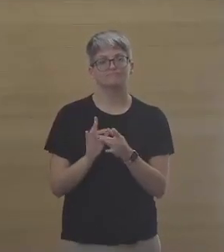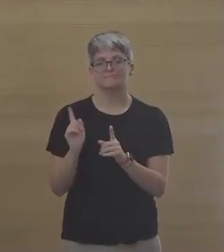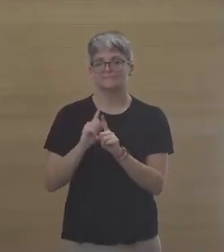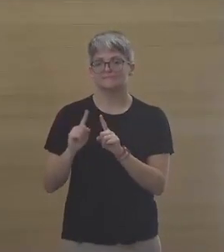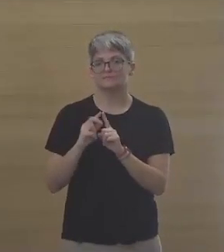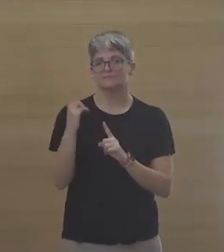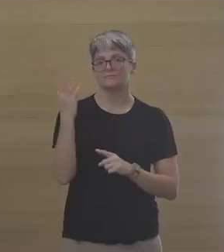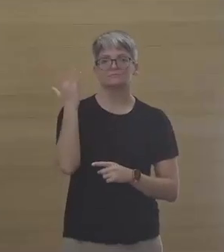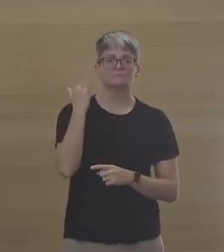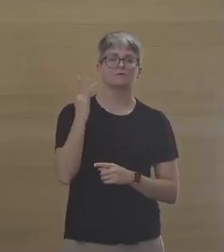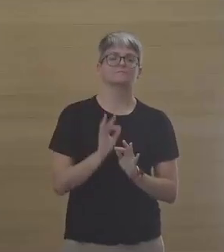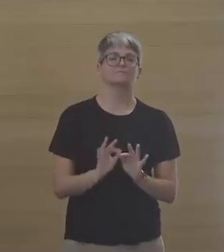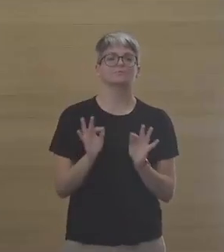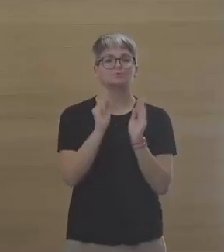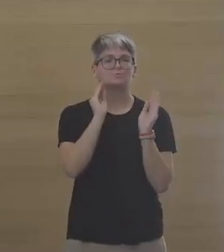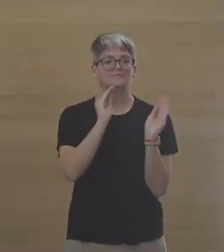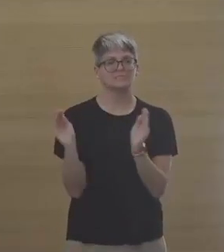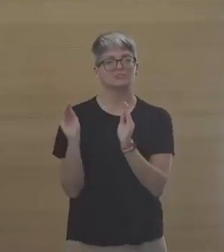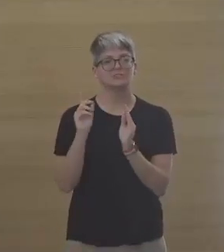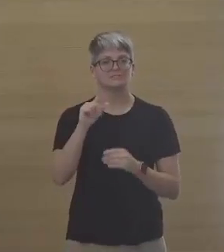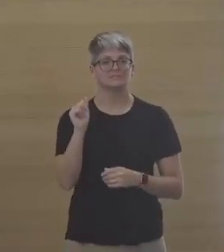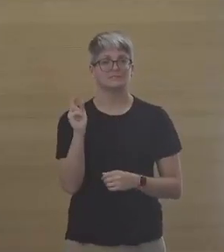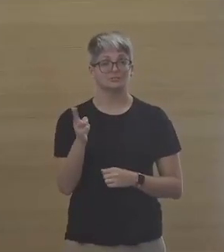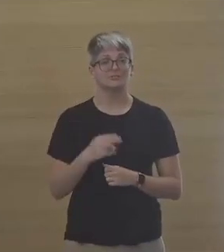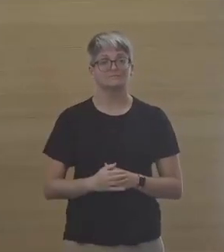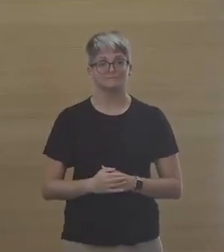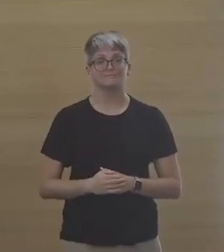they think it's important to teach disability history.